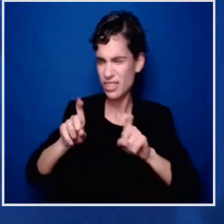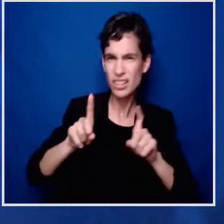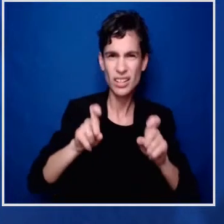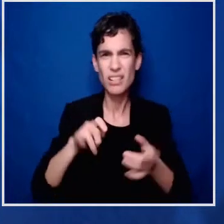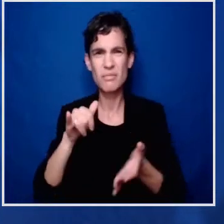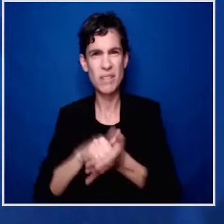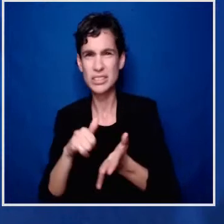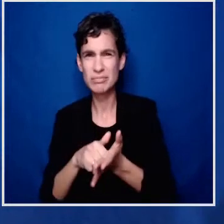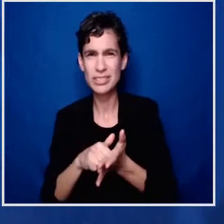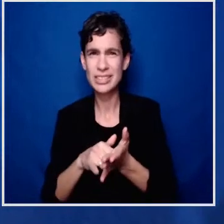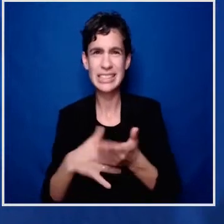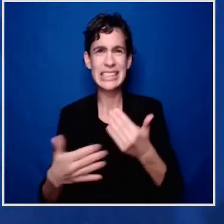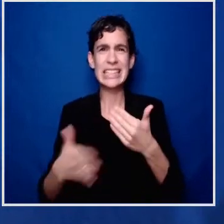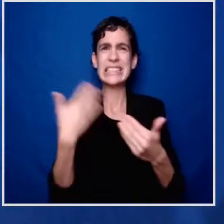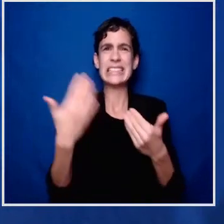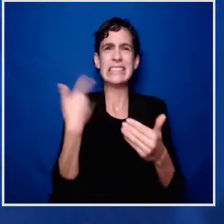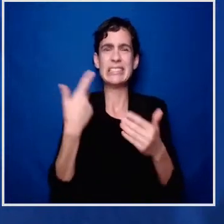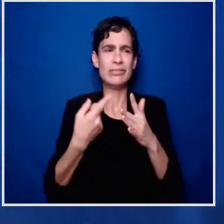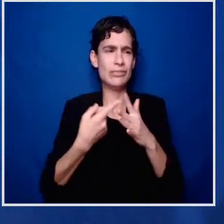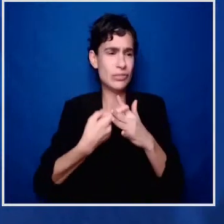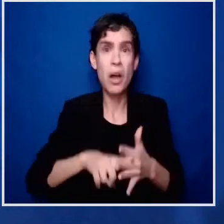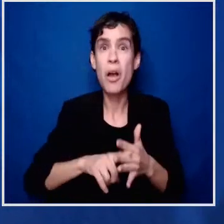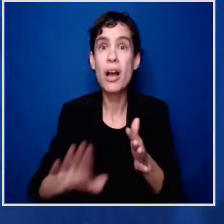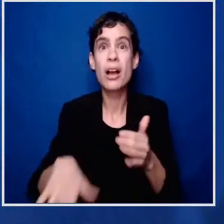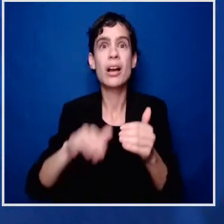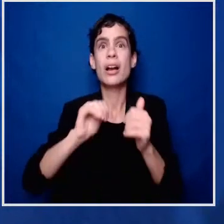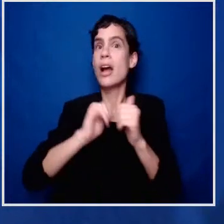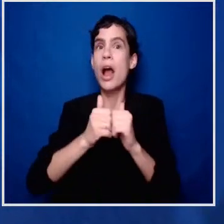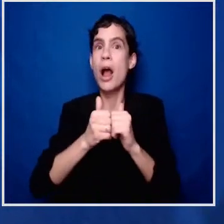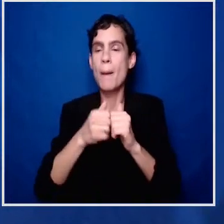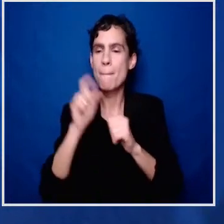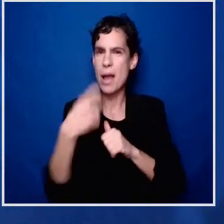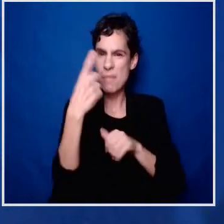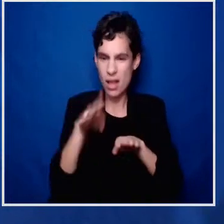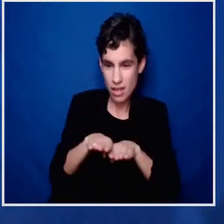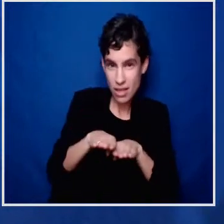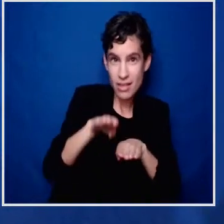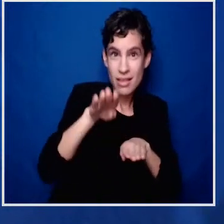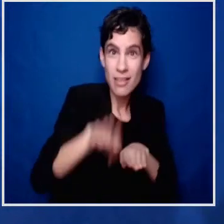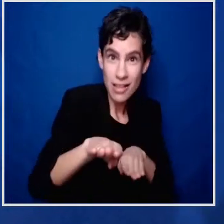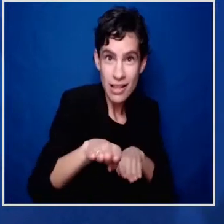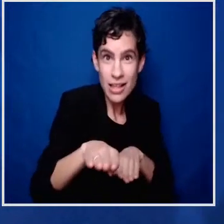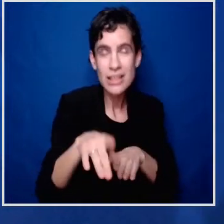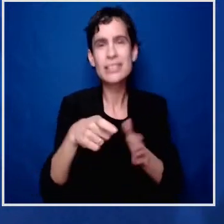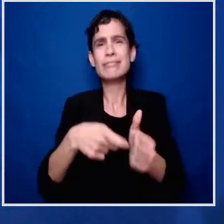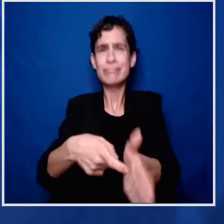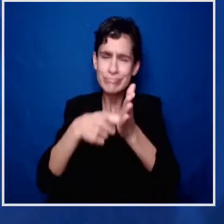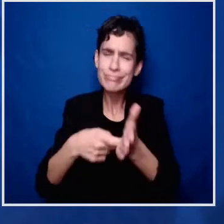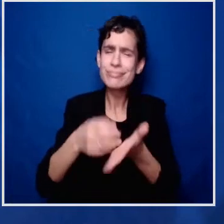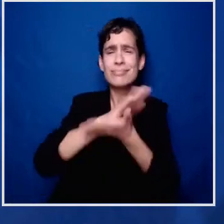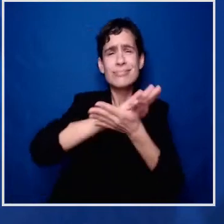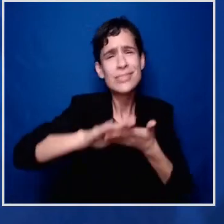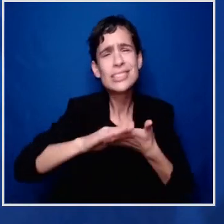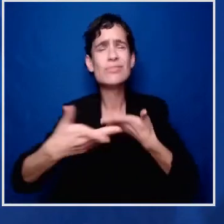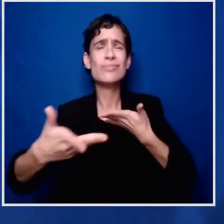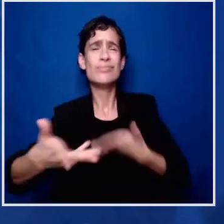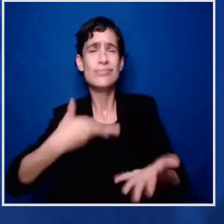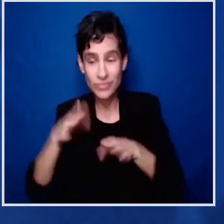IT STARTS WITH SIMPLE STEPS. THE GIFT OF KINDNESS.